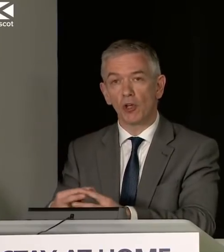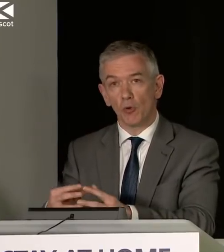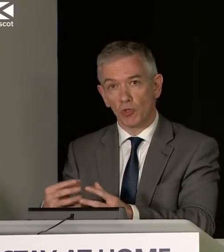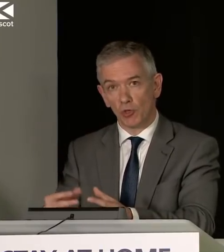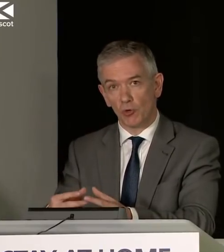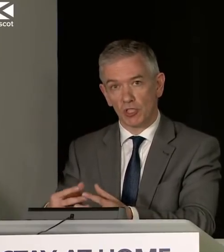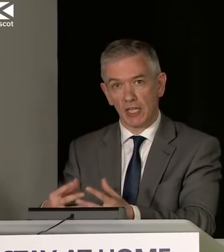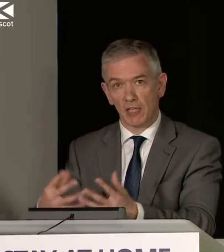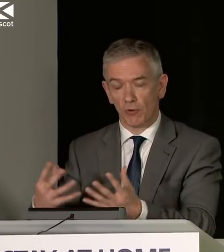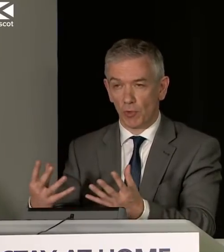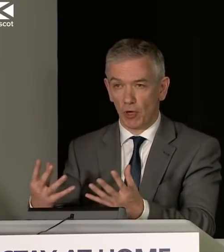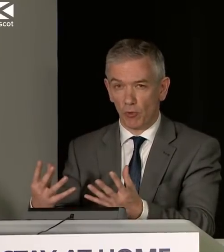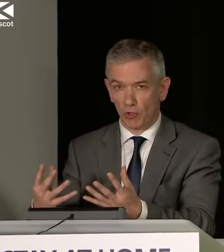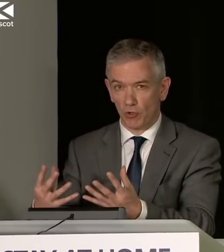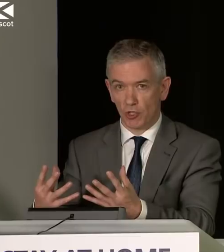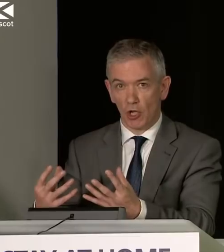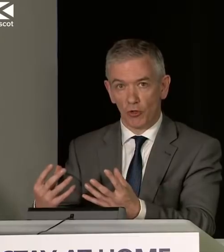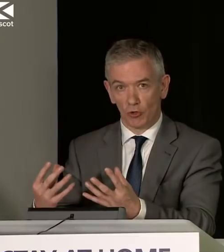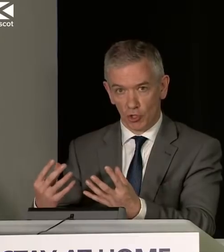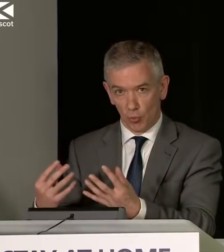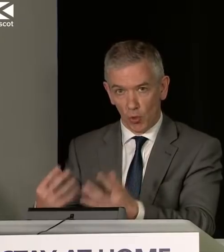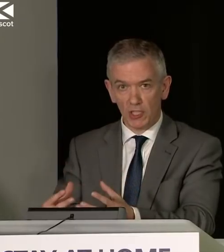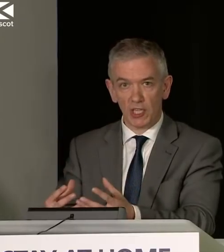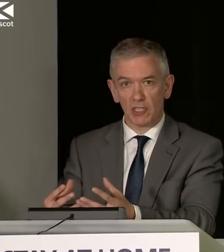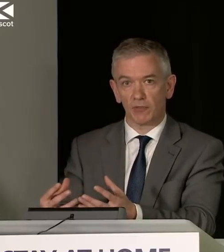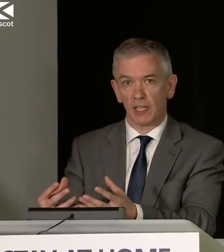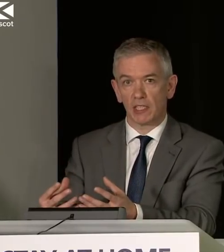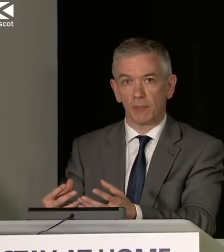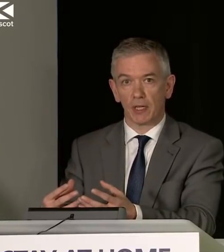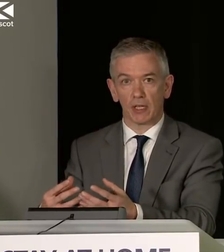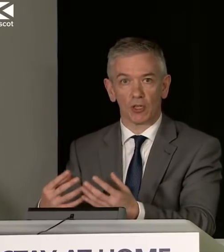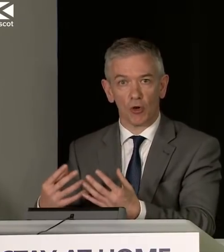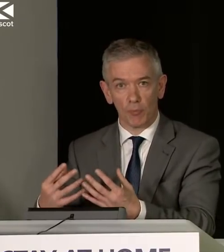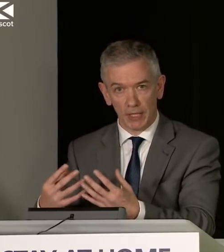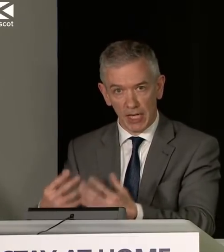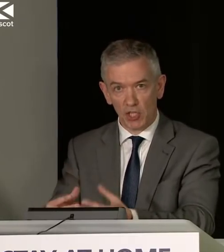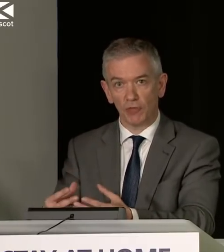however, we should always say that we always use not just one set of data but a combination